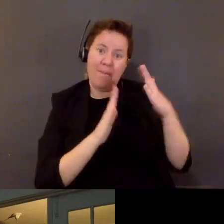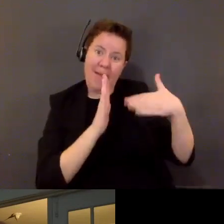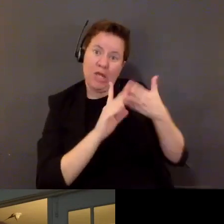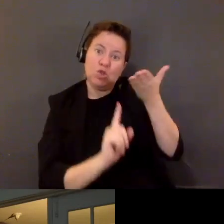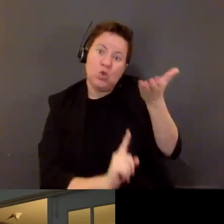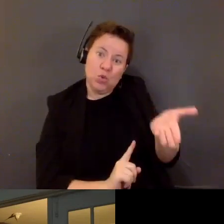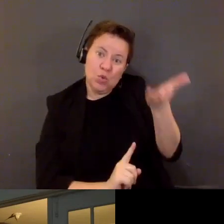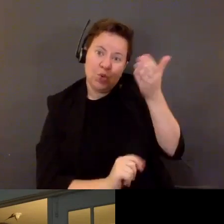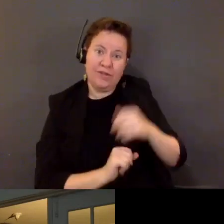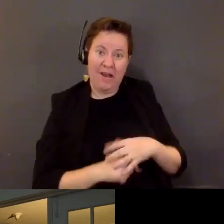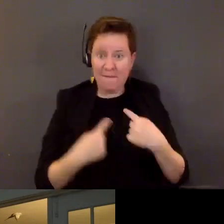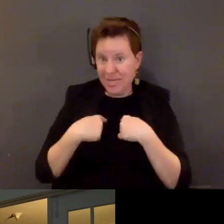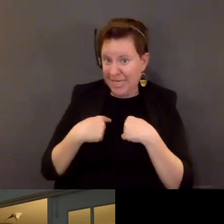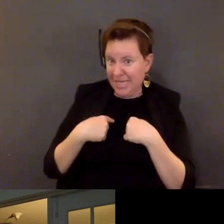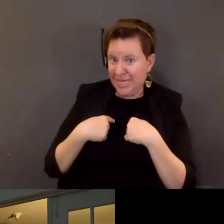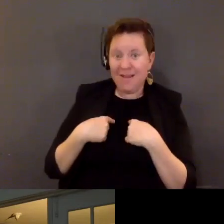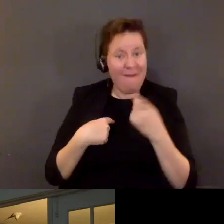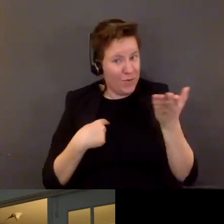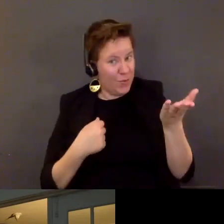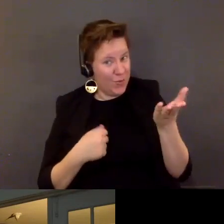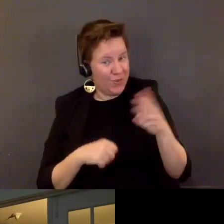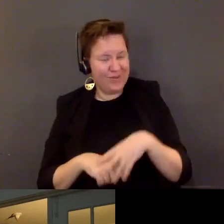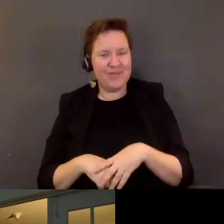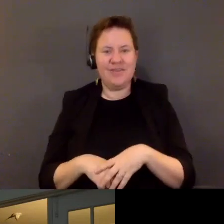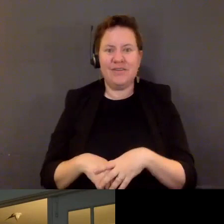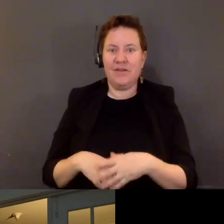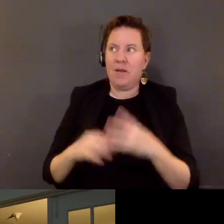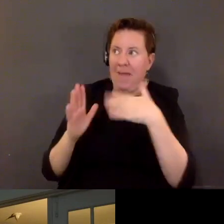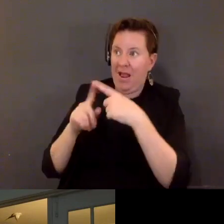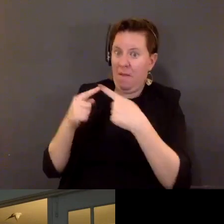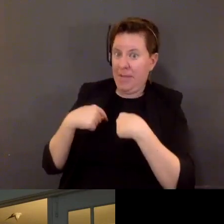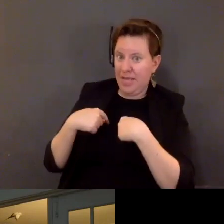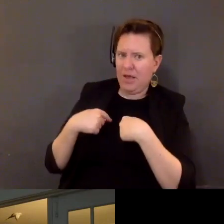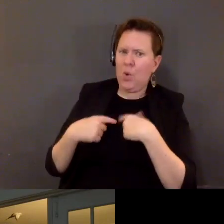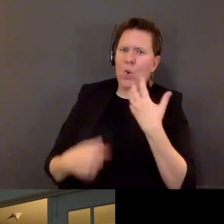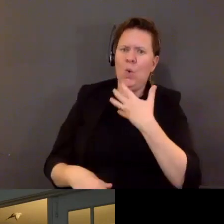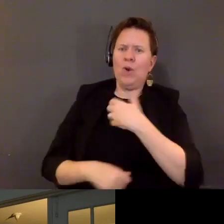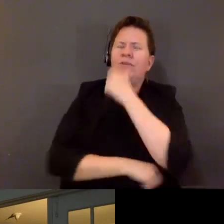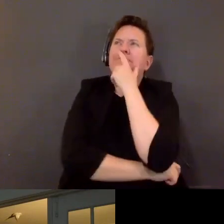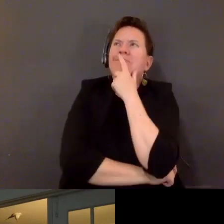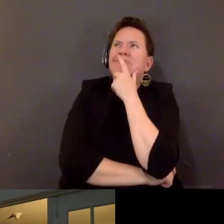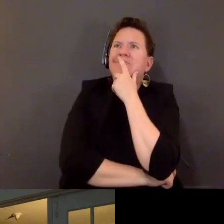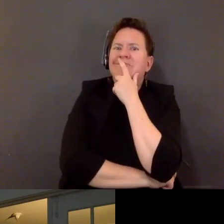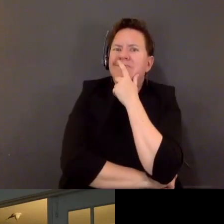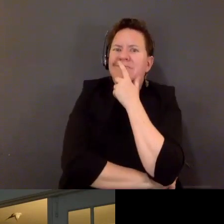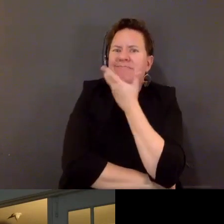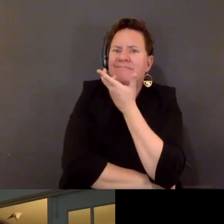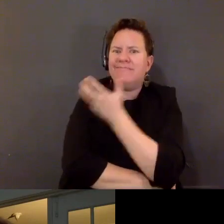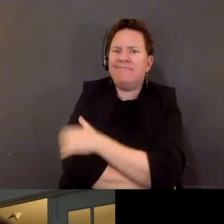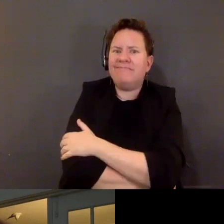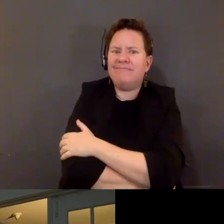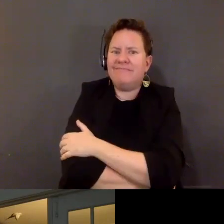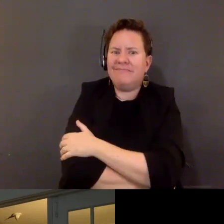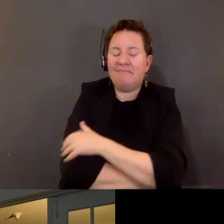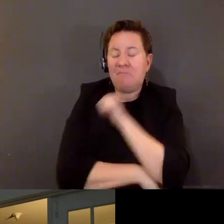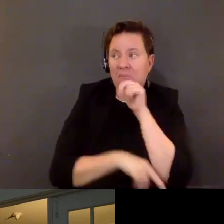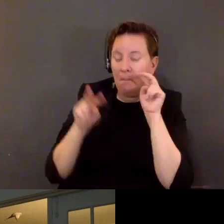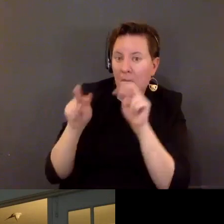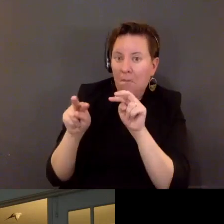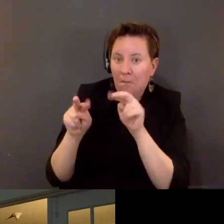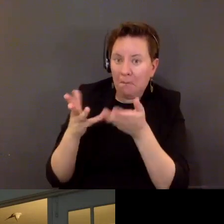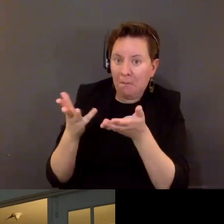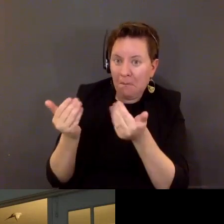of me of you are you one of me a jeepers uh not put you on the um or anything well two